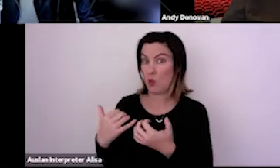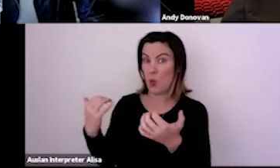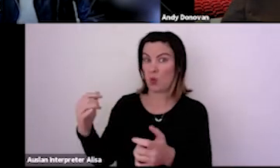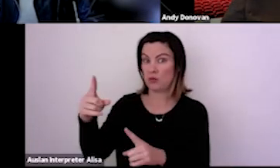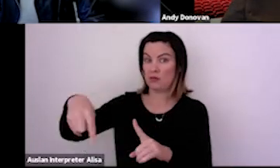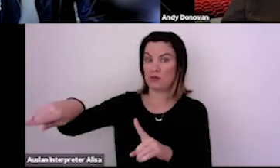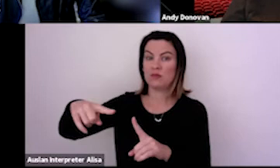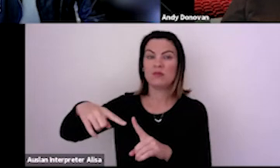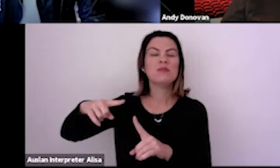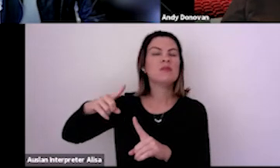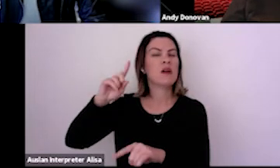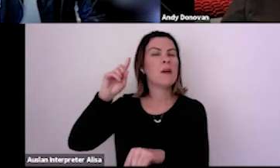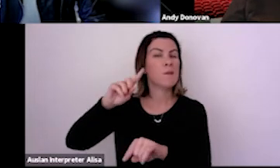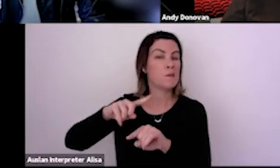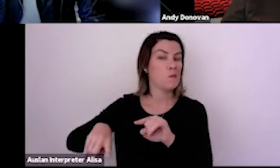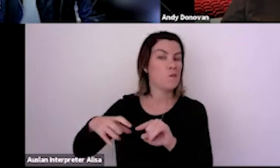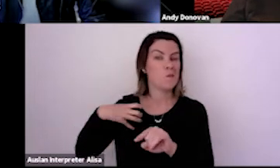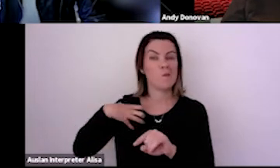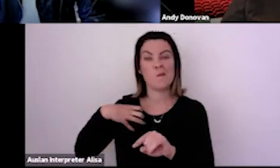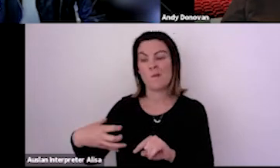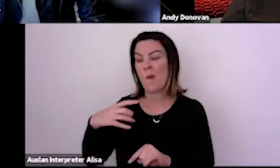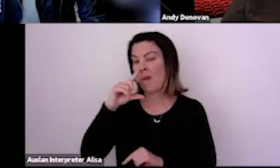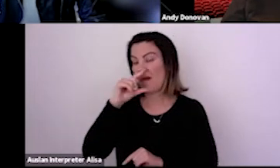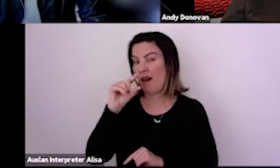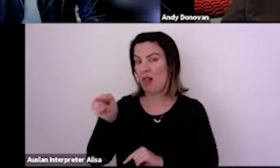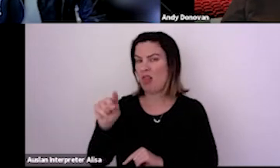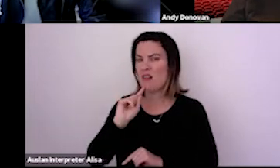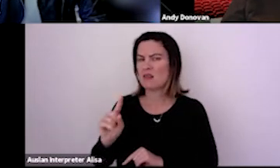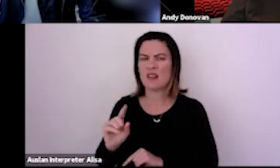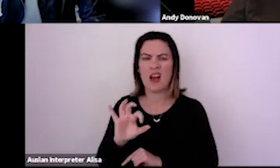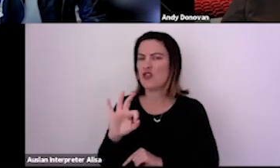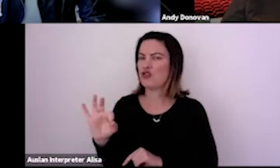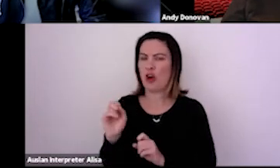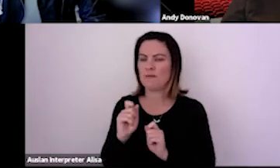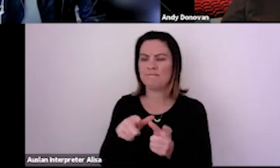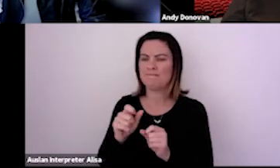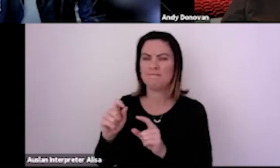go - that they won't atind as much as they used to because -- attend as much as they used to because there aren't as many options.